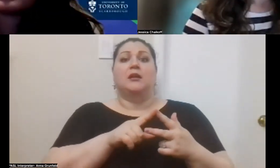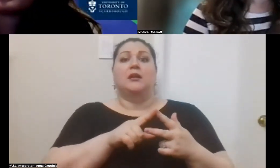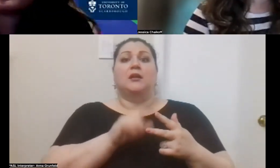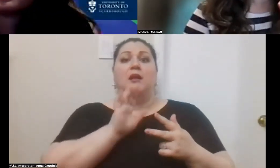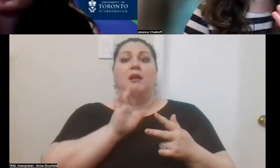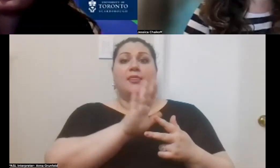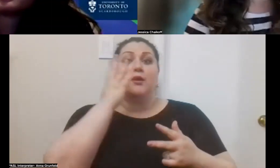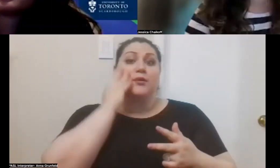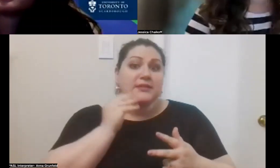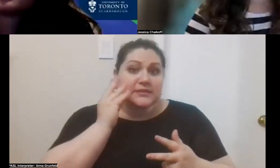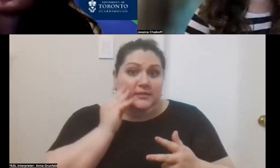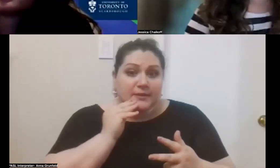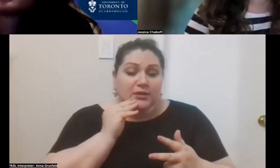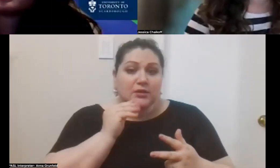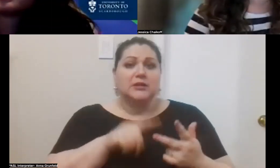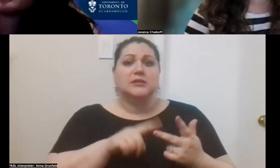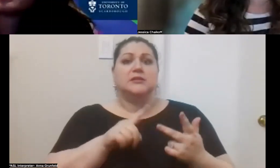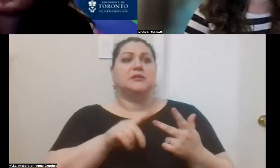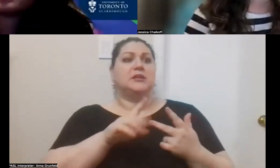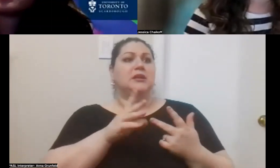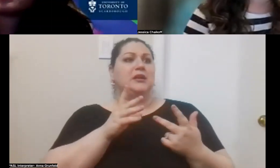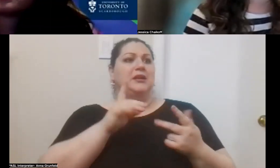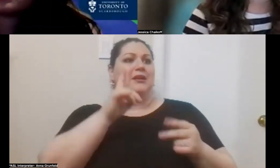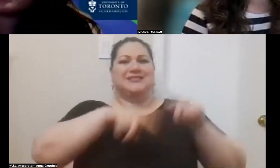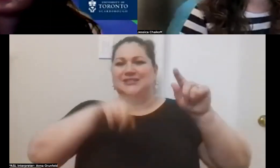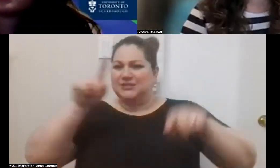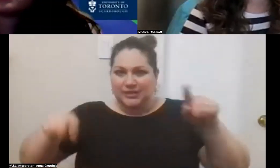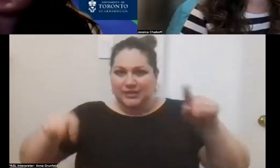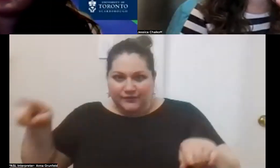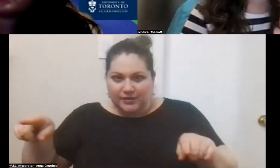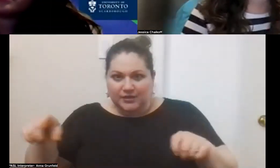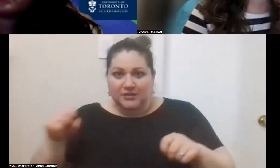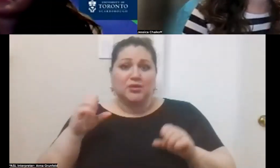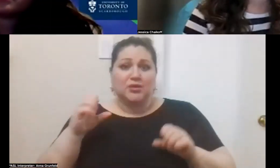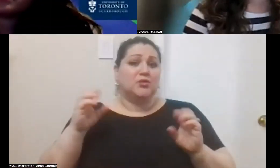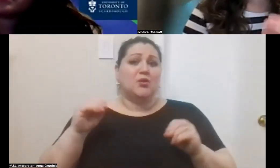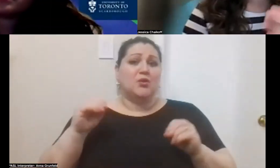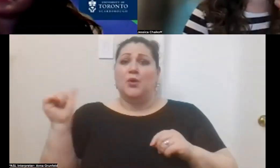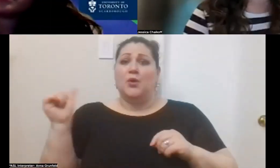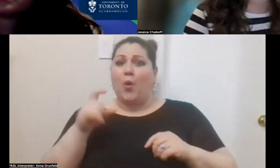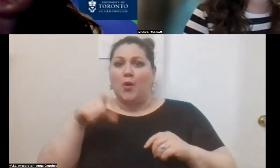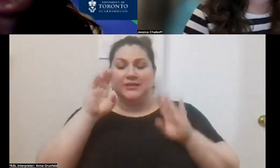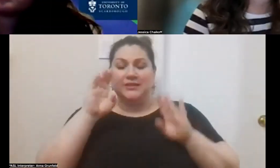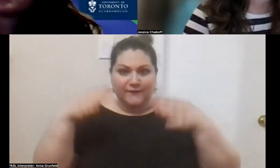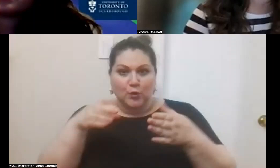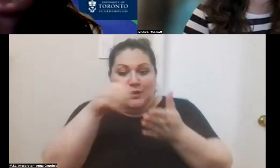And so therefore we all need to focus on the student. What does the student need?